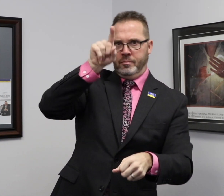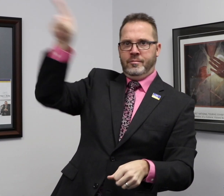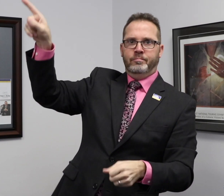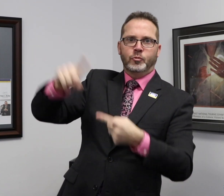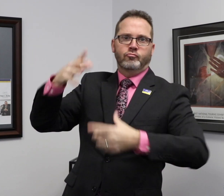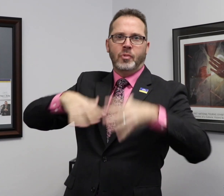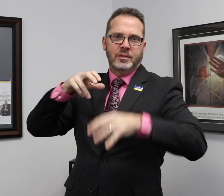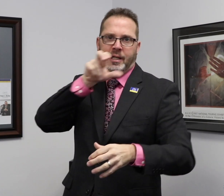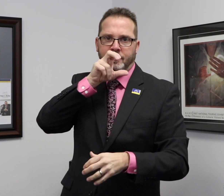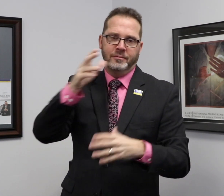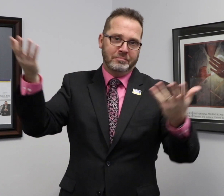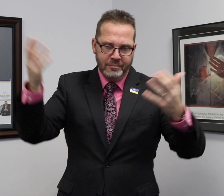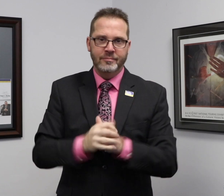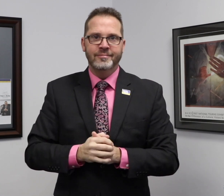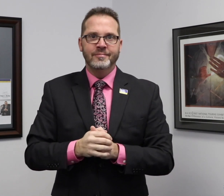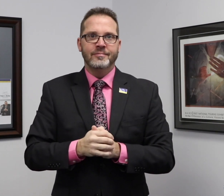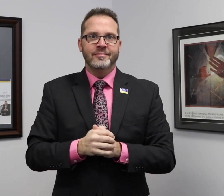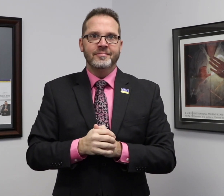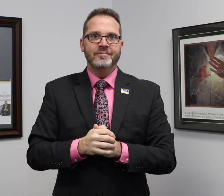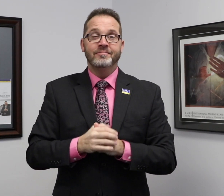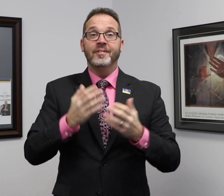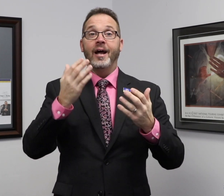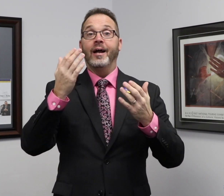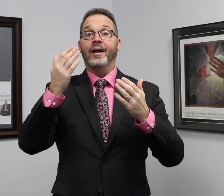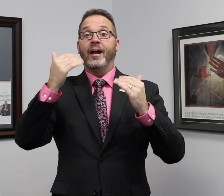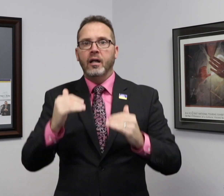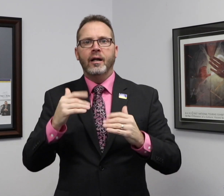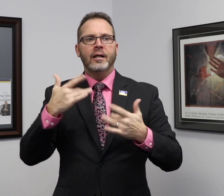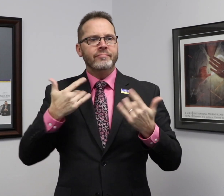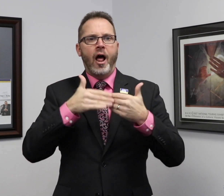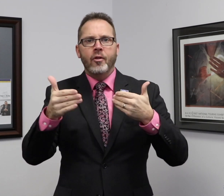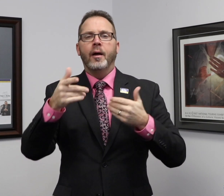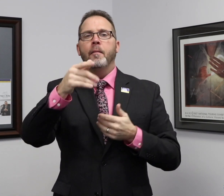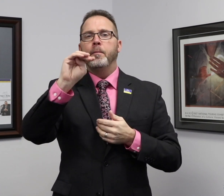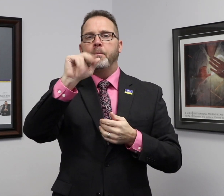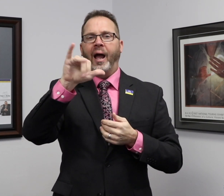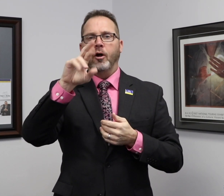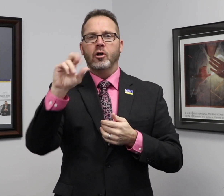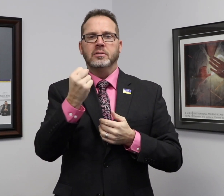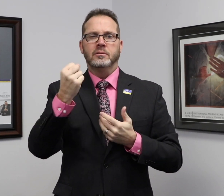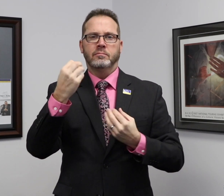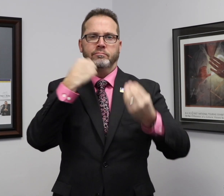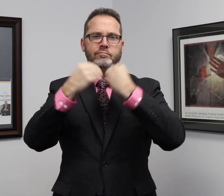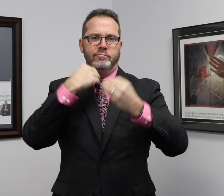they have to wear the Eagles gear. The next event I wanted to mention is